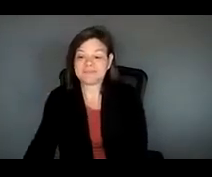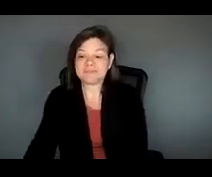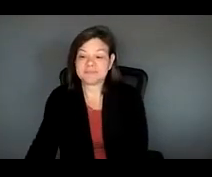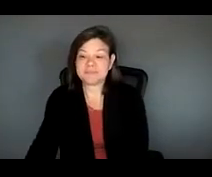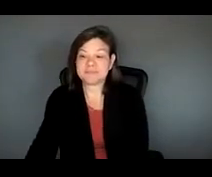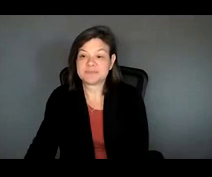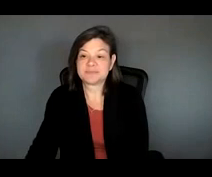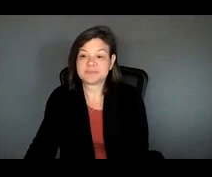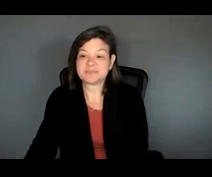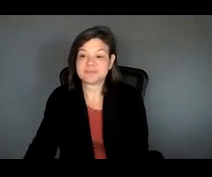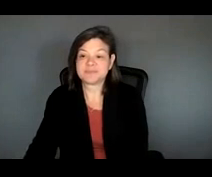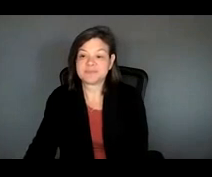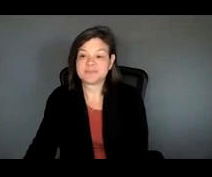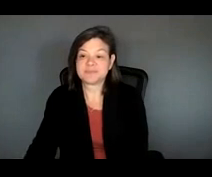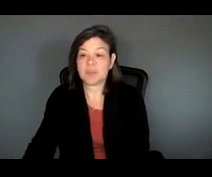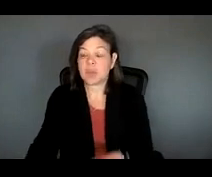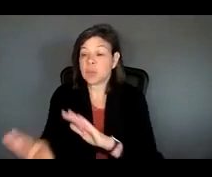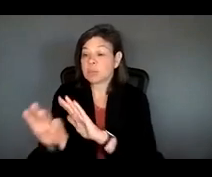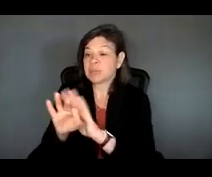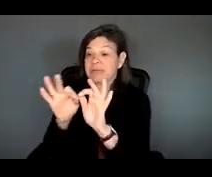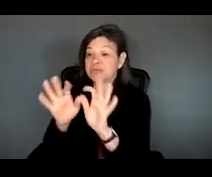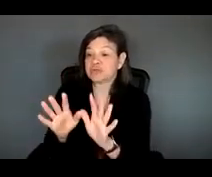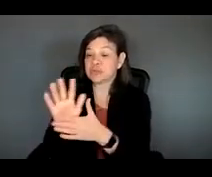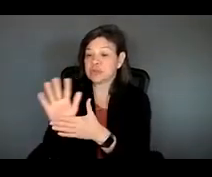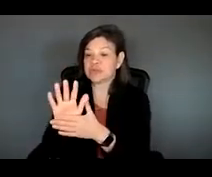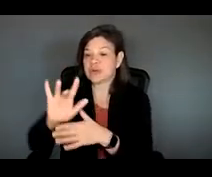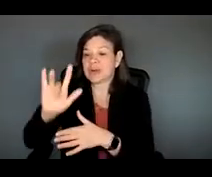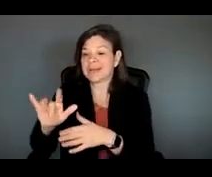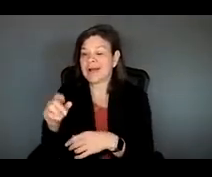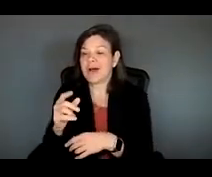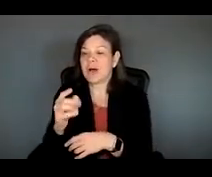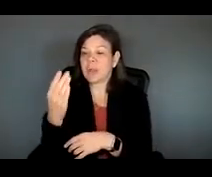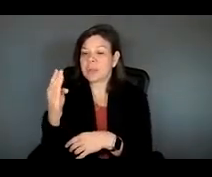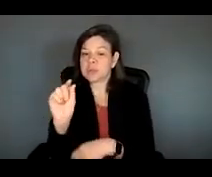In order to pin the interpreter's video, click on the ellipses in the top right corner of the video